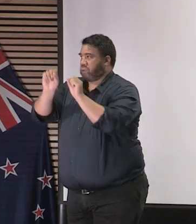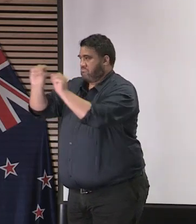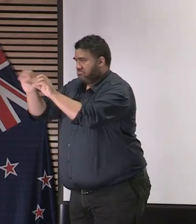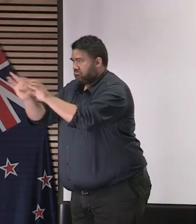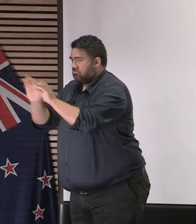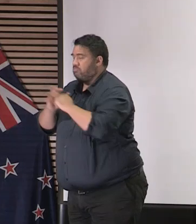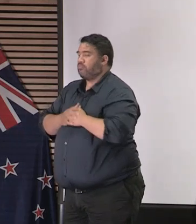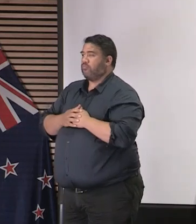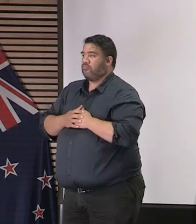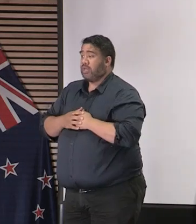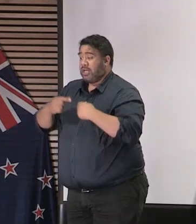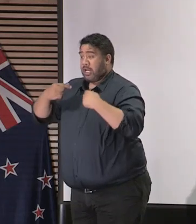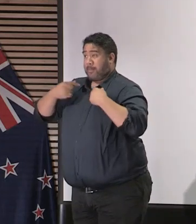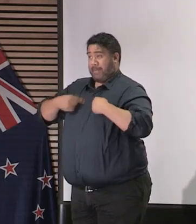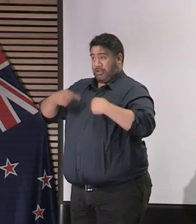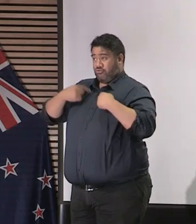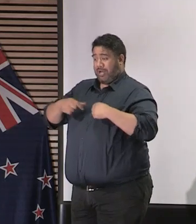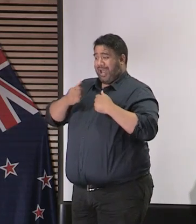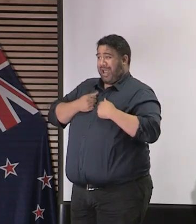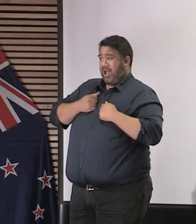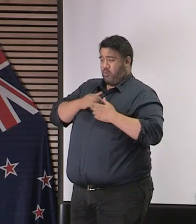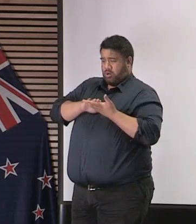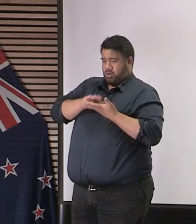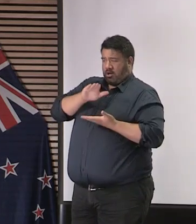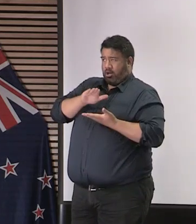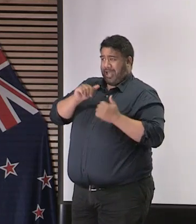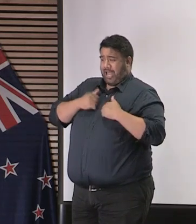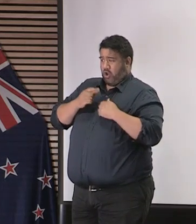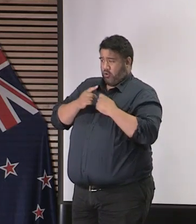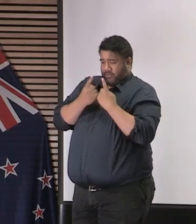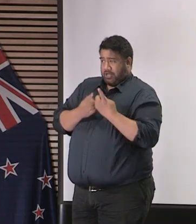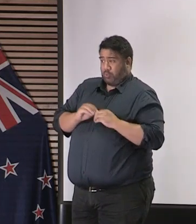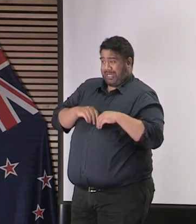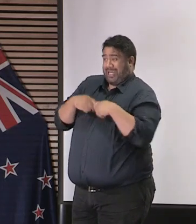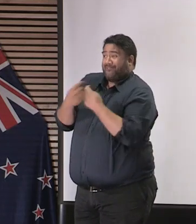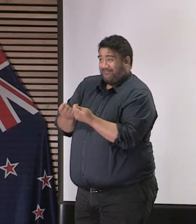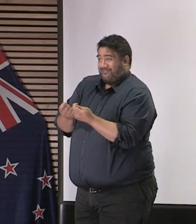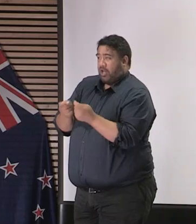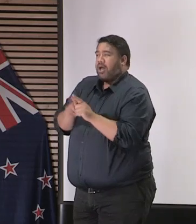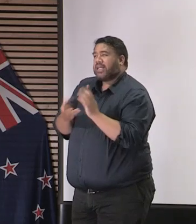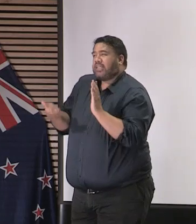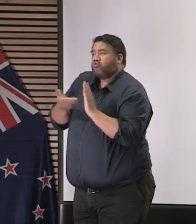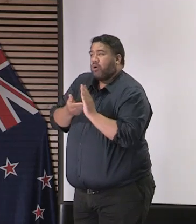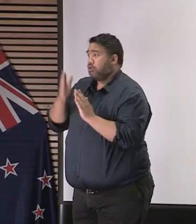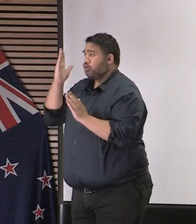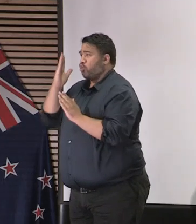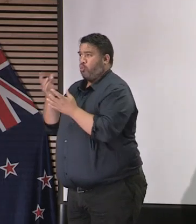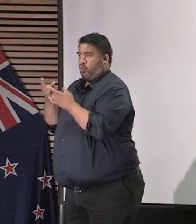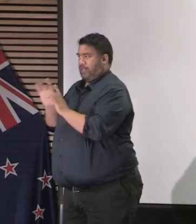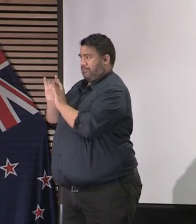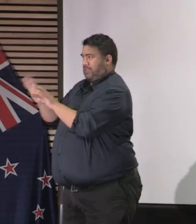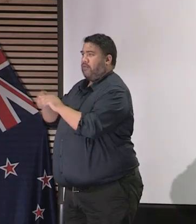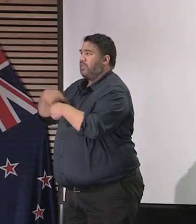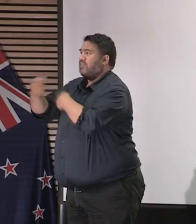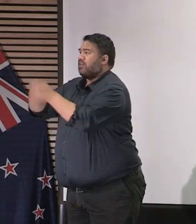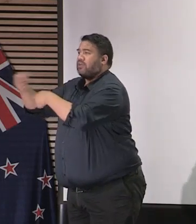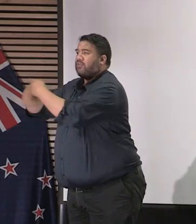waves. The materials the